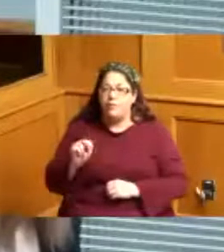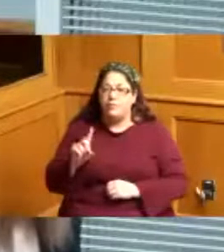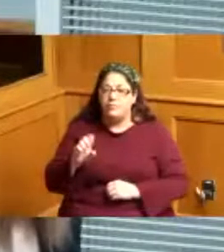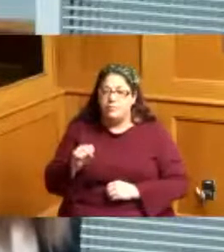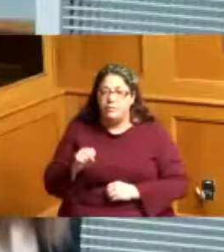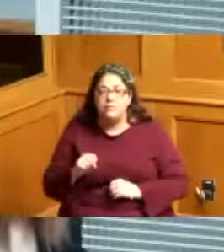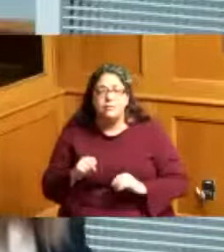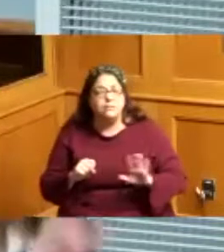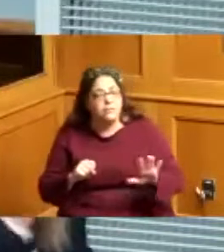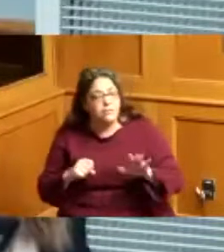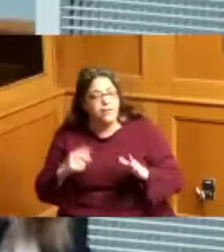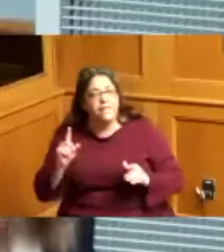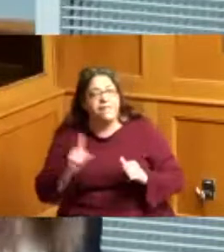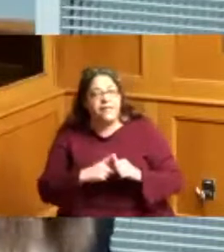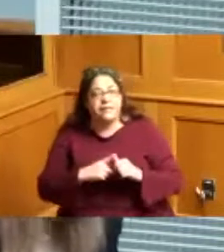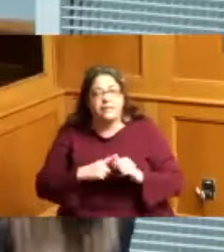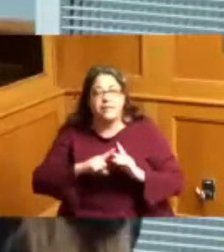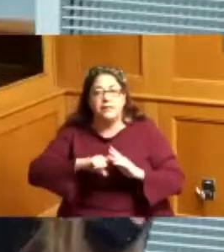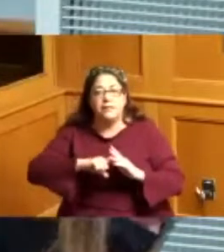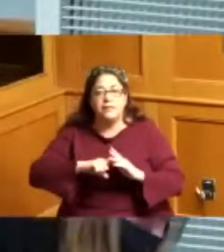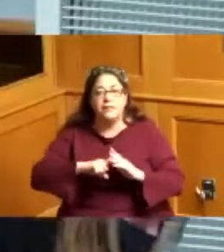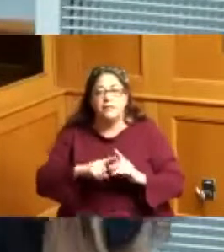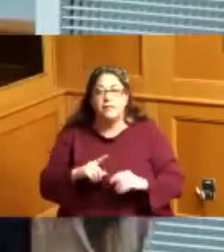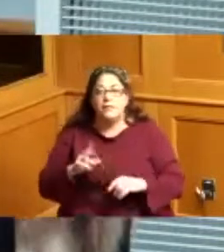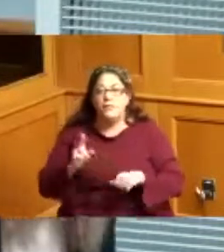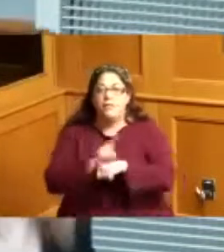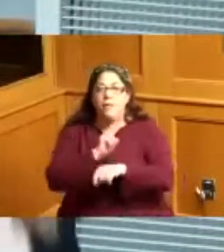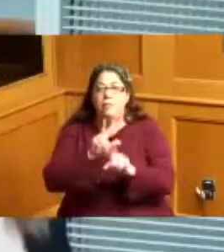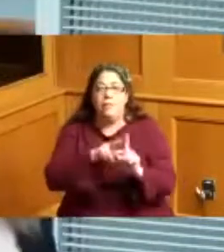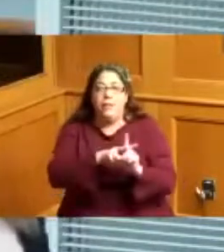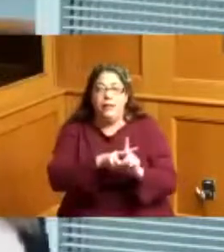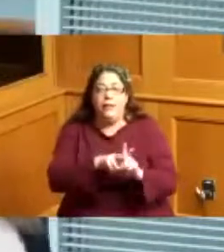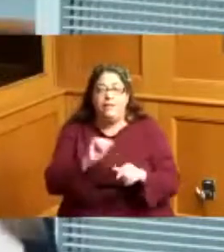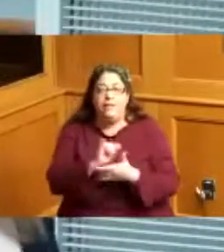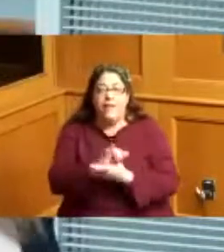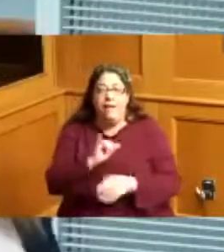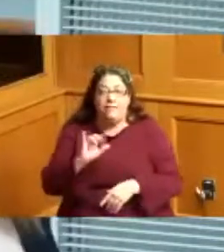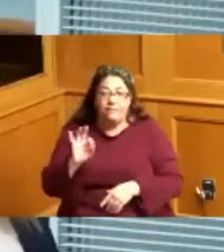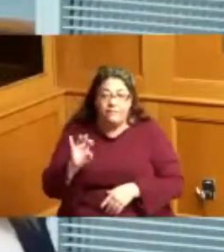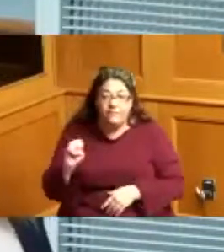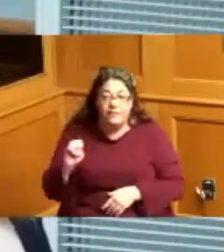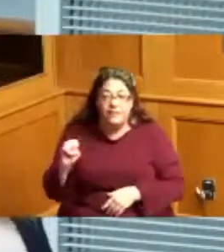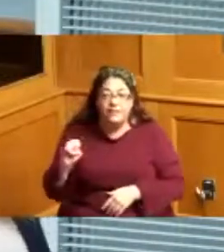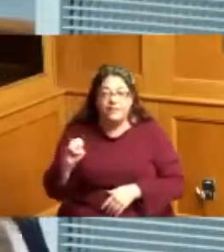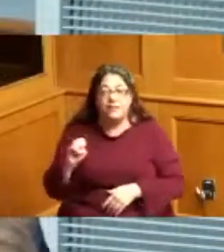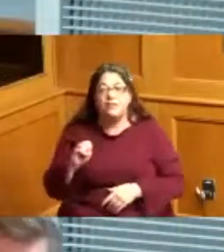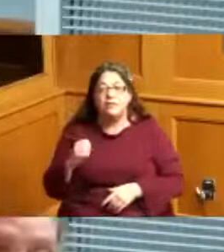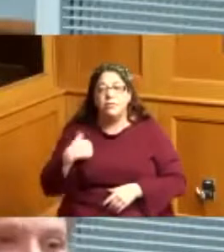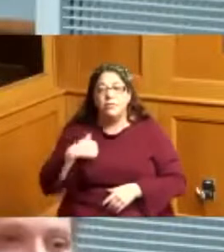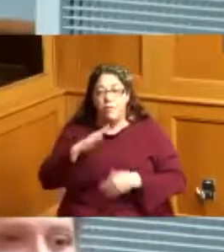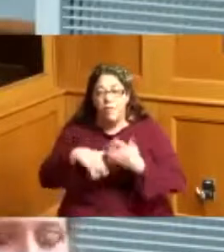the the implement implementation of an impervious surface fee and what we all decided to do was just